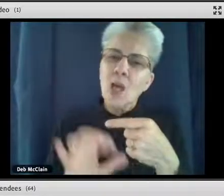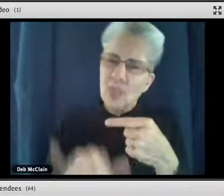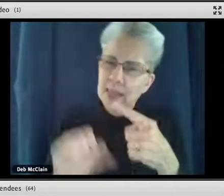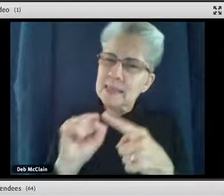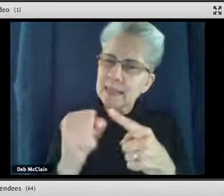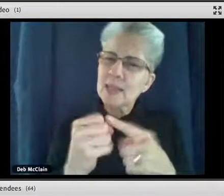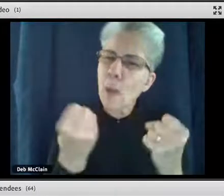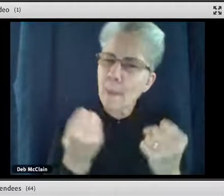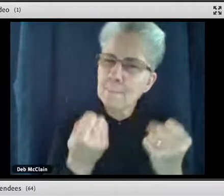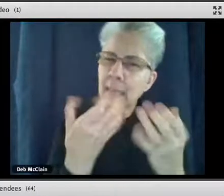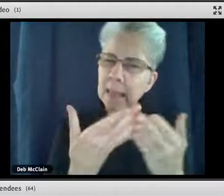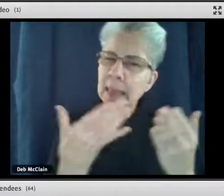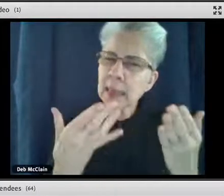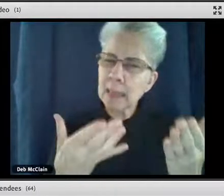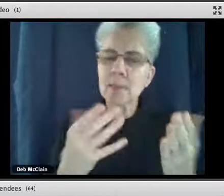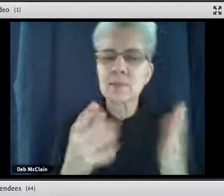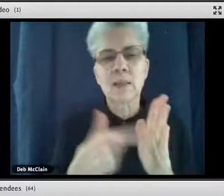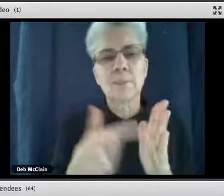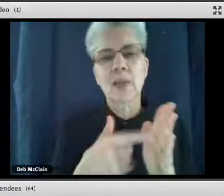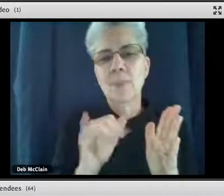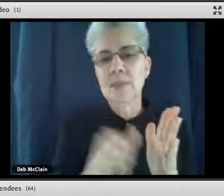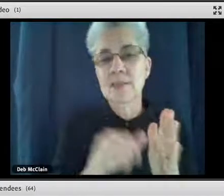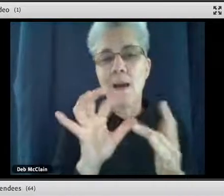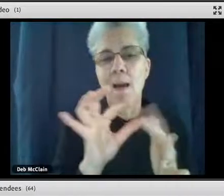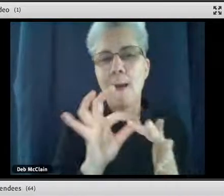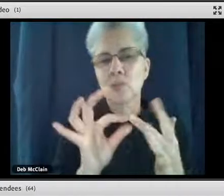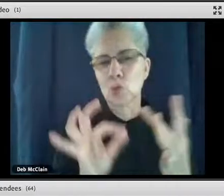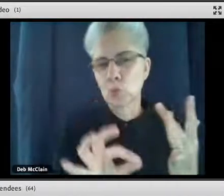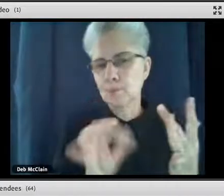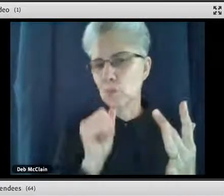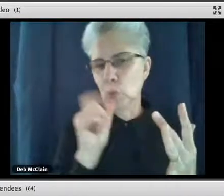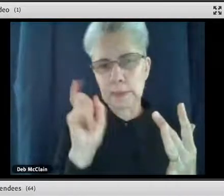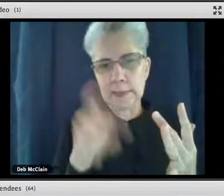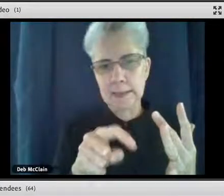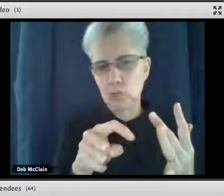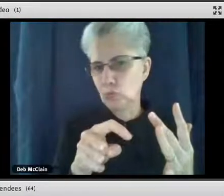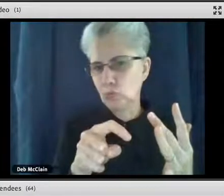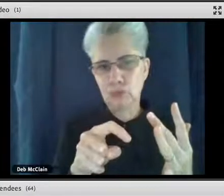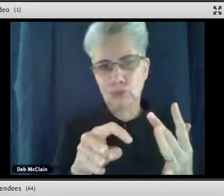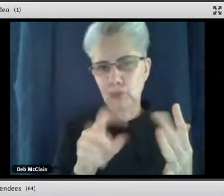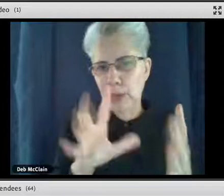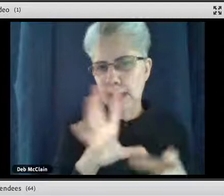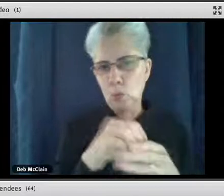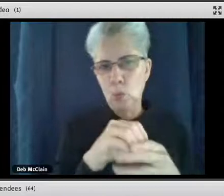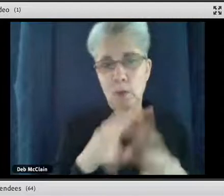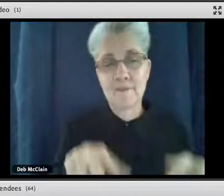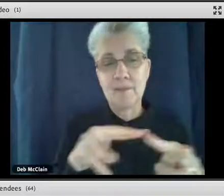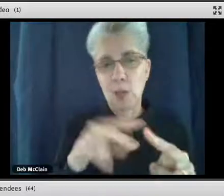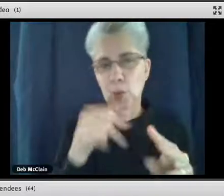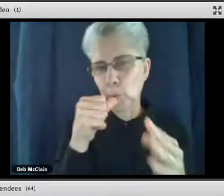So that's the case with a lot of this stuff, is that sometimes it's just optional. So we don't need to include a value here.